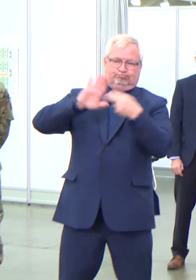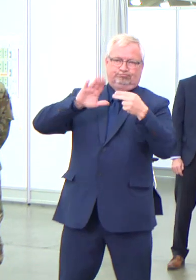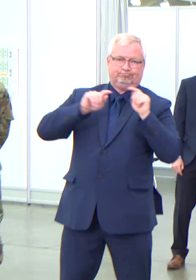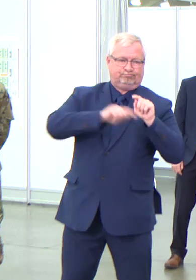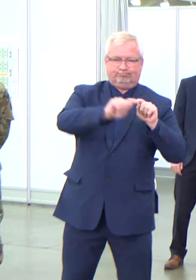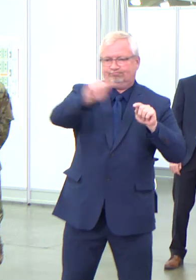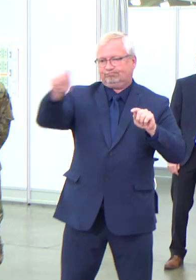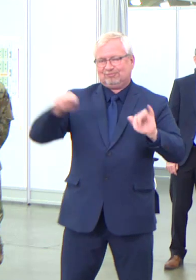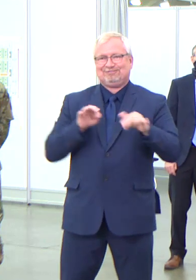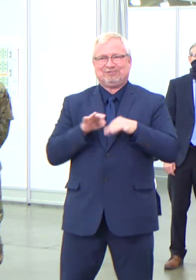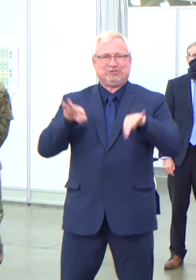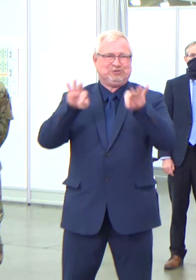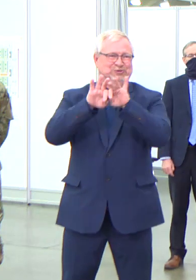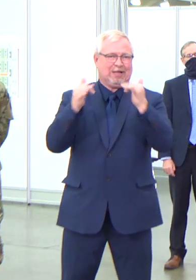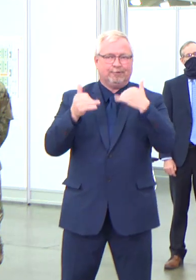Washington corridor